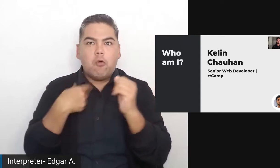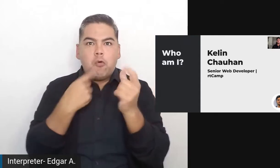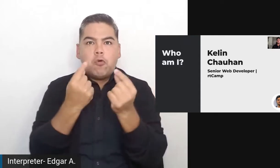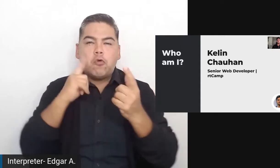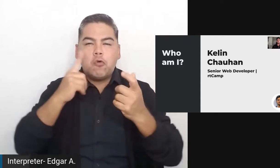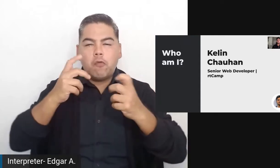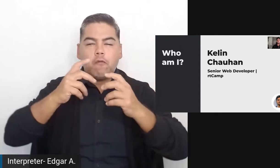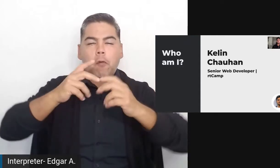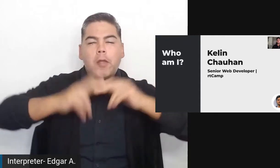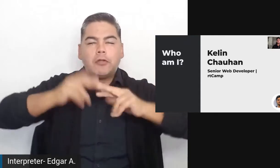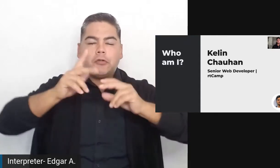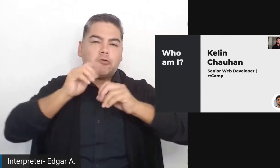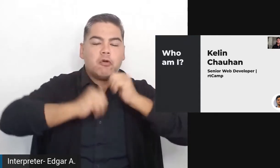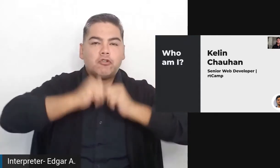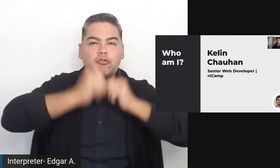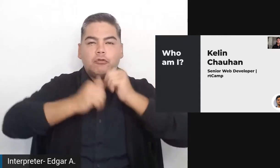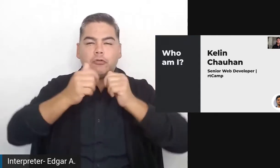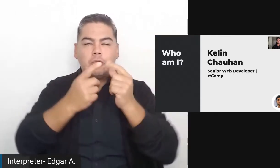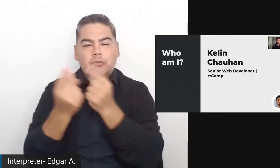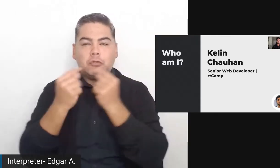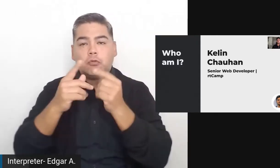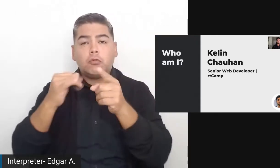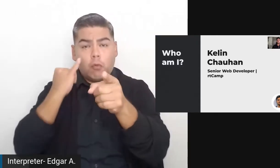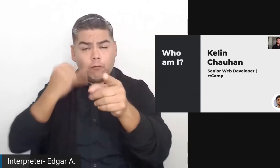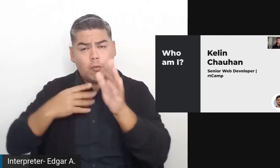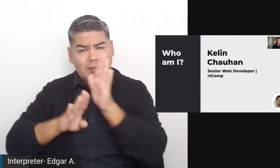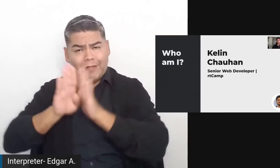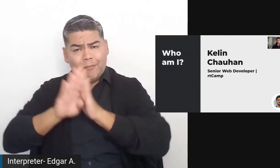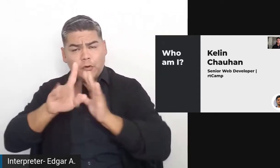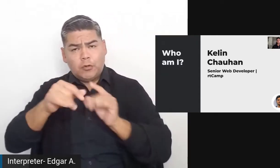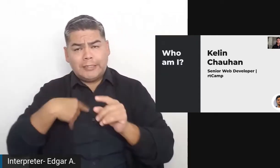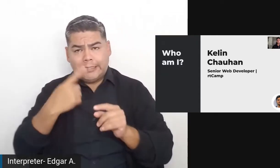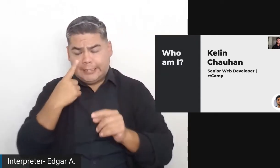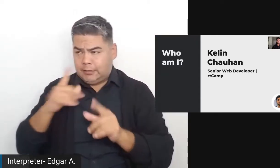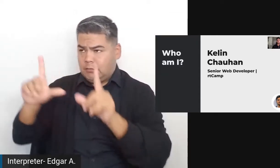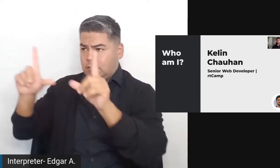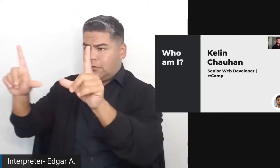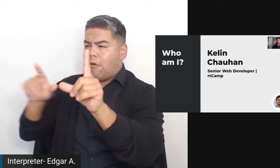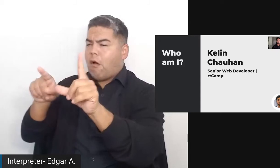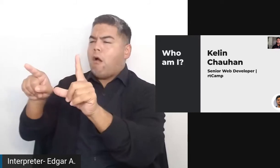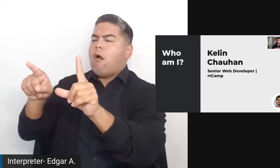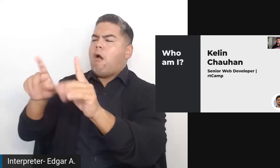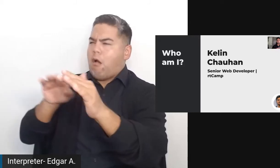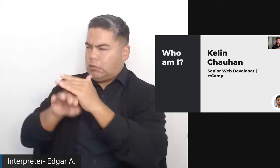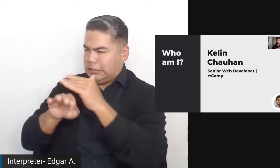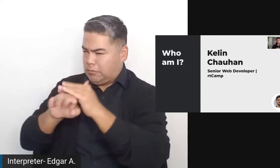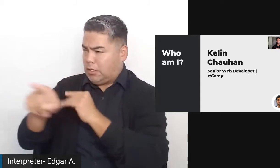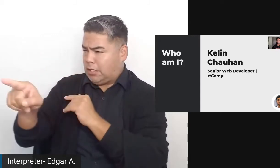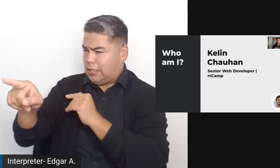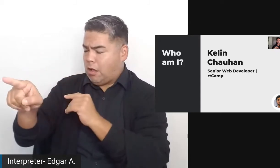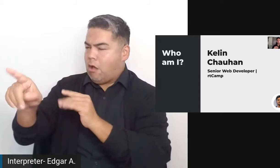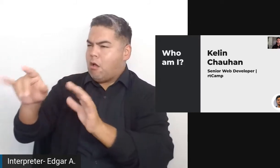If you're a developer, you will be able to see what accessibility is and you will also be able to see what kind of things